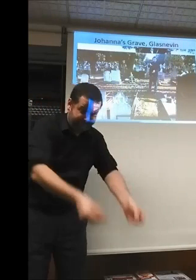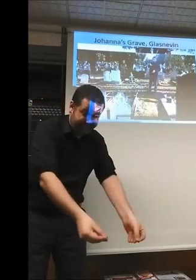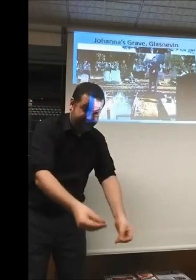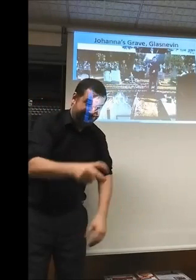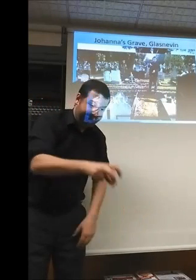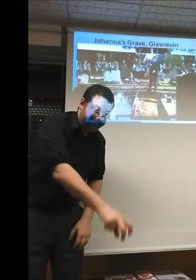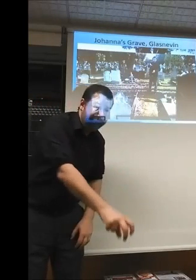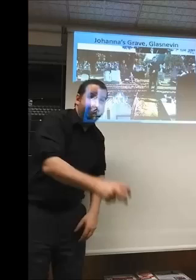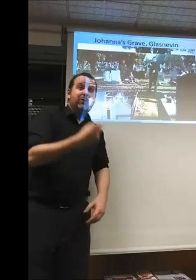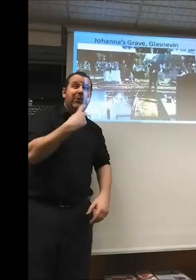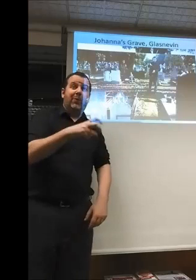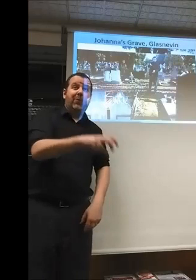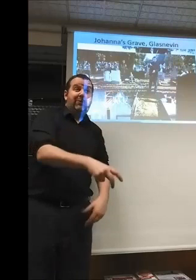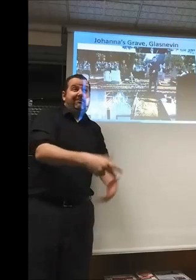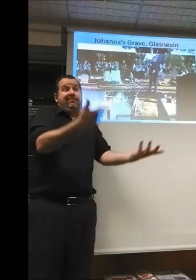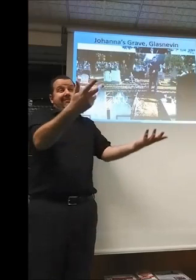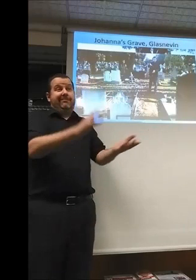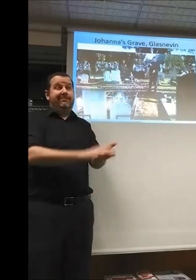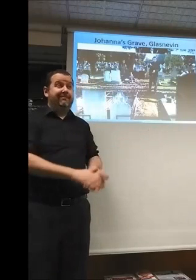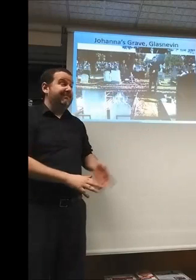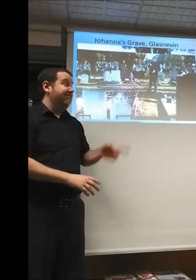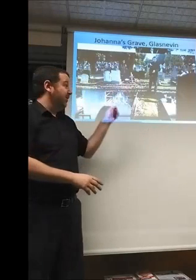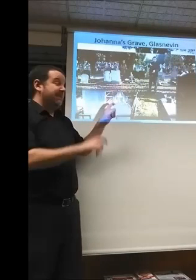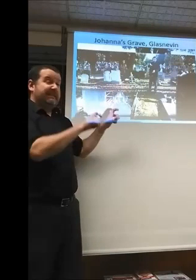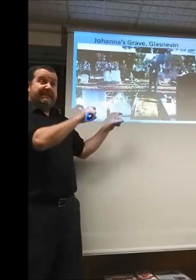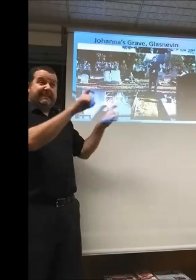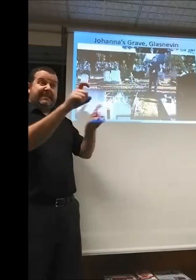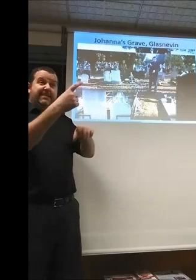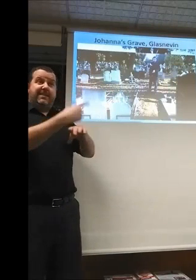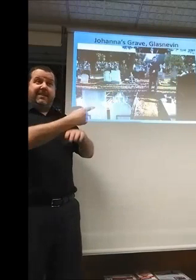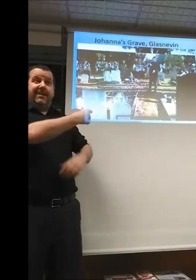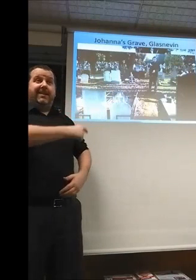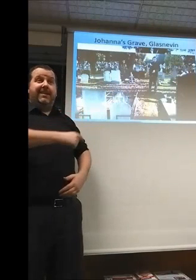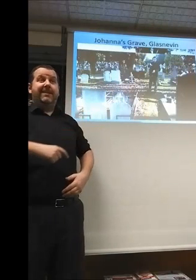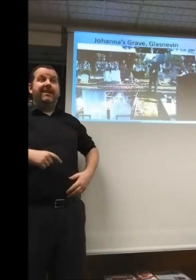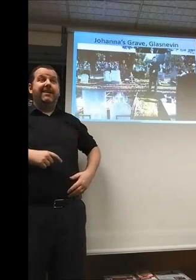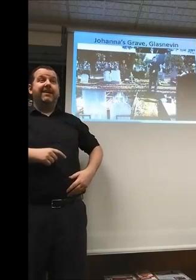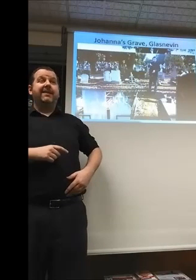He had thought he had been sentenced to seven years, but he hadn’t.